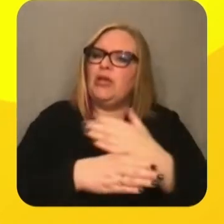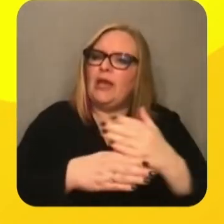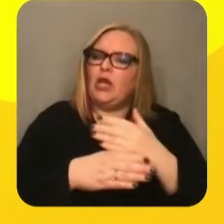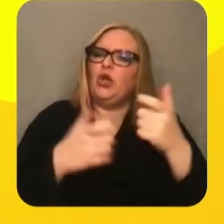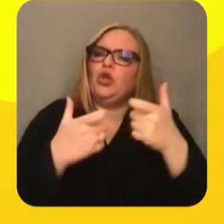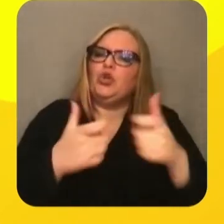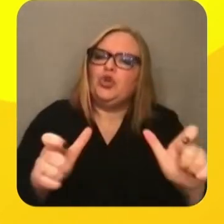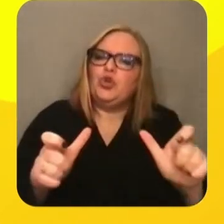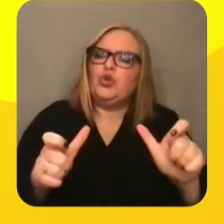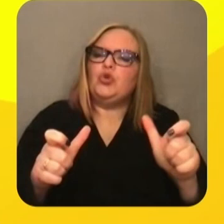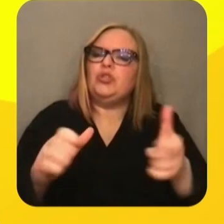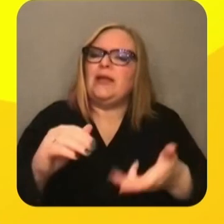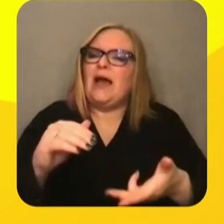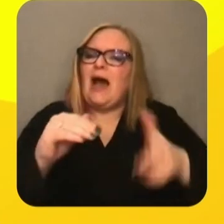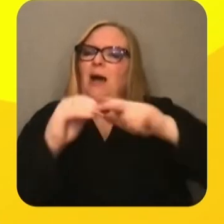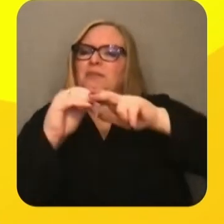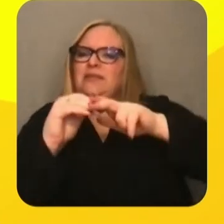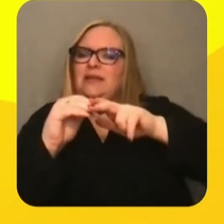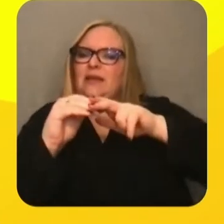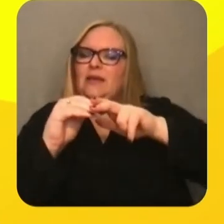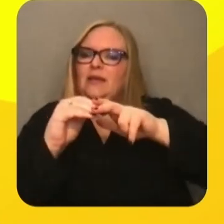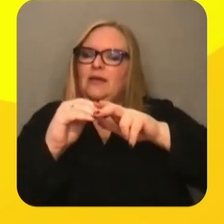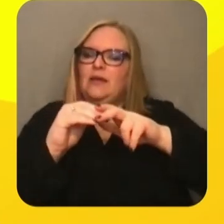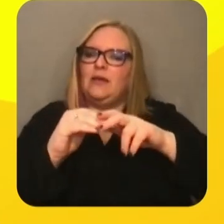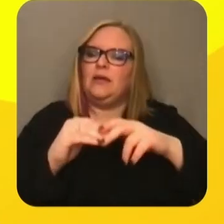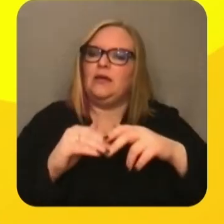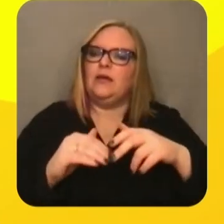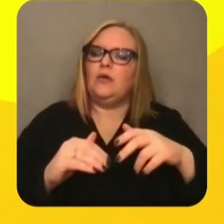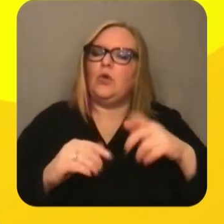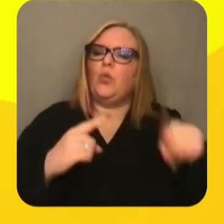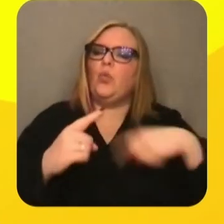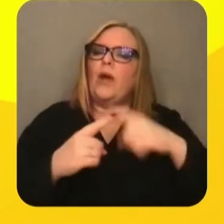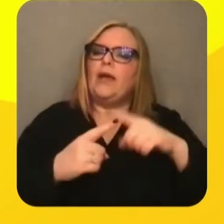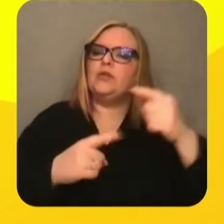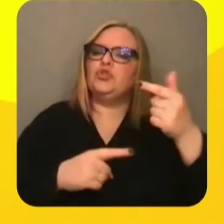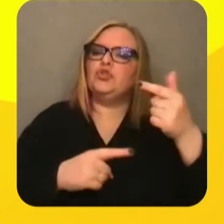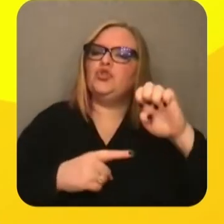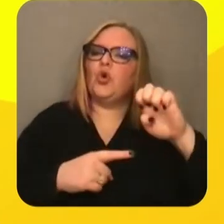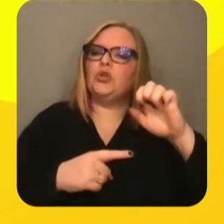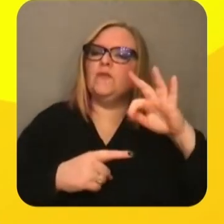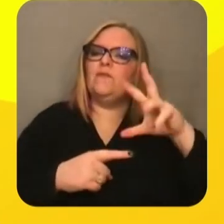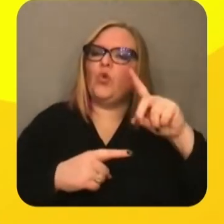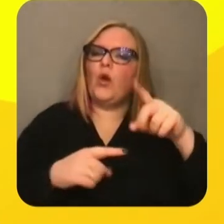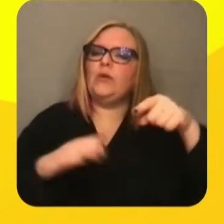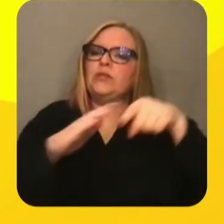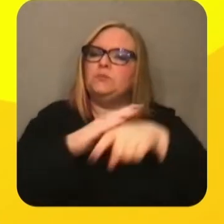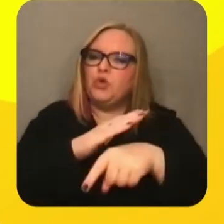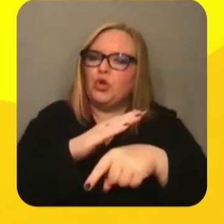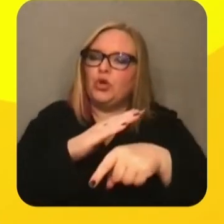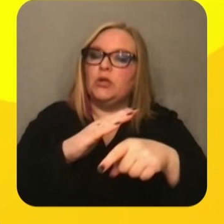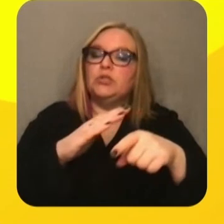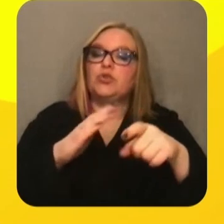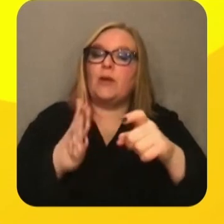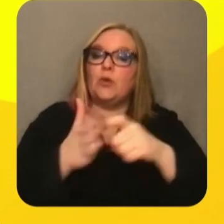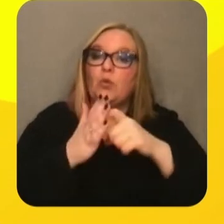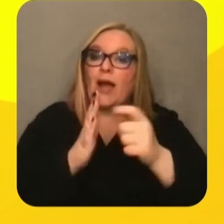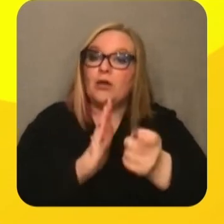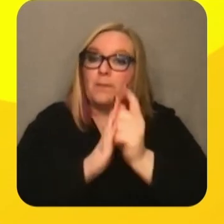if you will, due to the murder of George Floyd. So it took a moment for the world to recognize that the work that